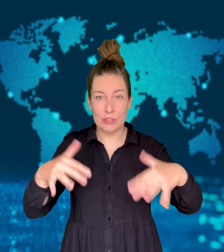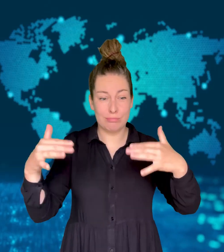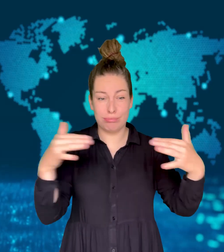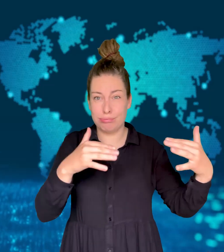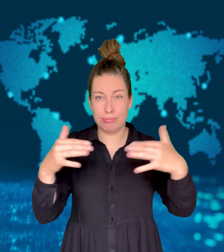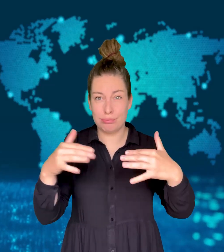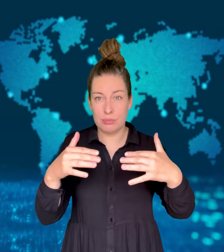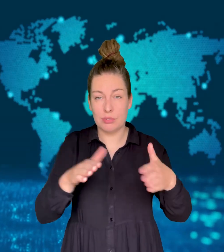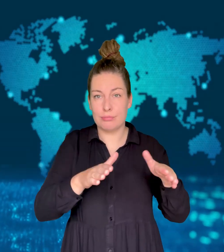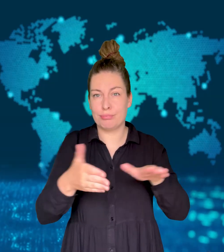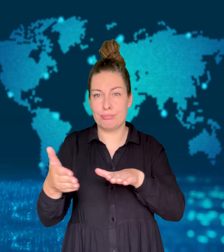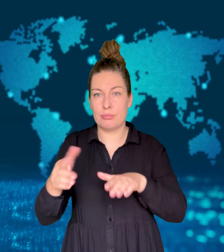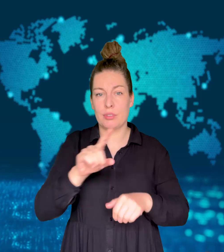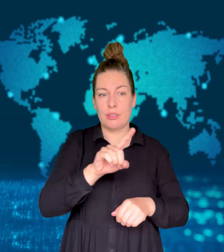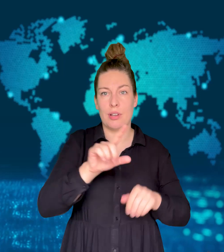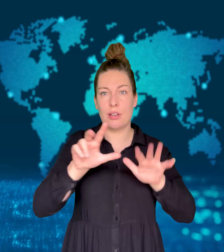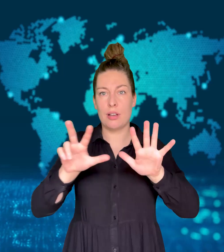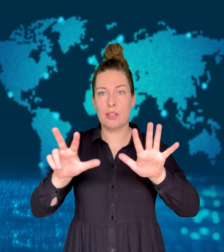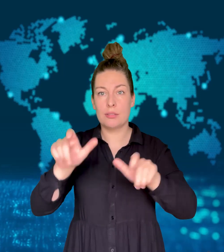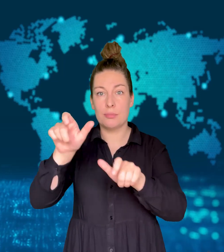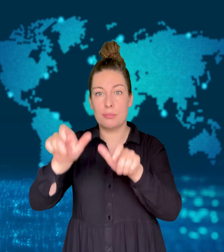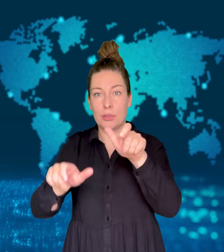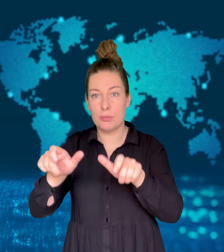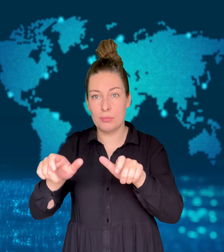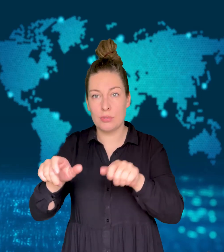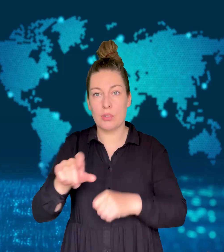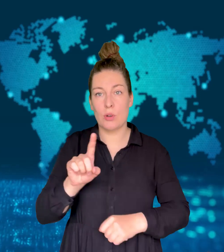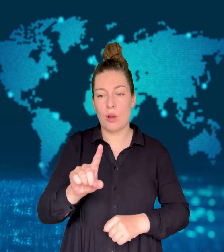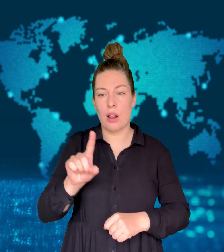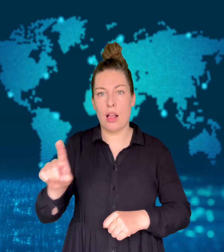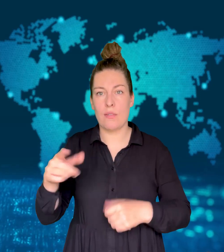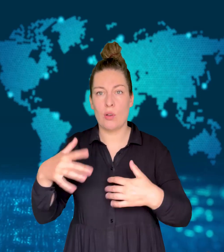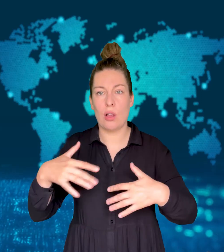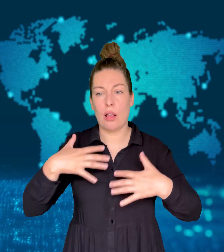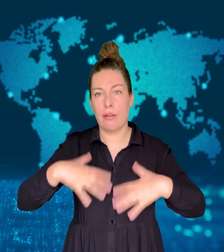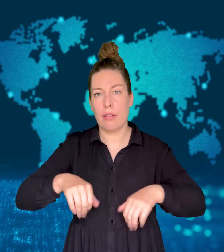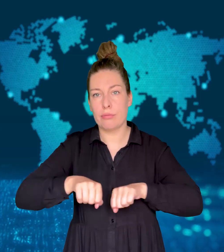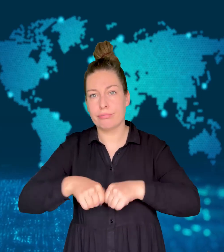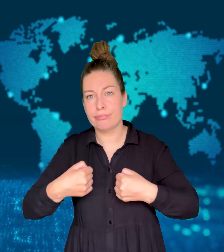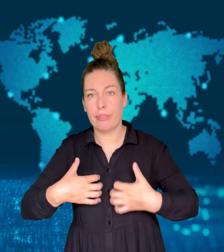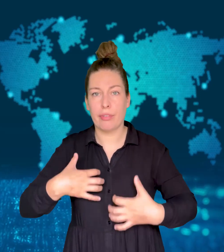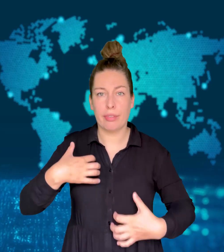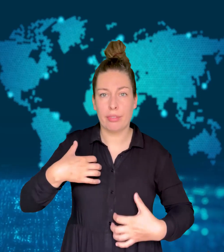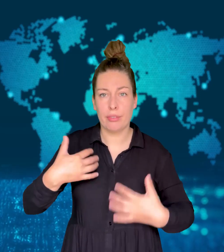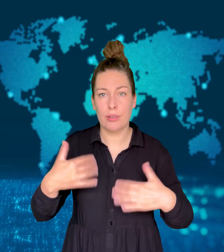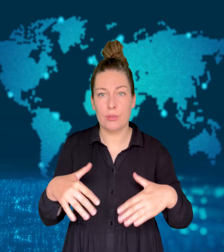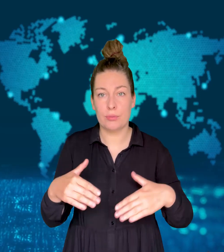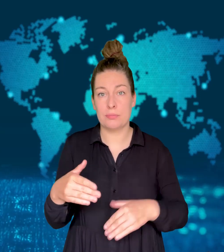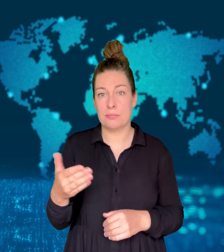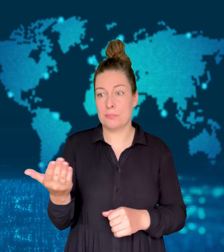in the jail and left 18 people dead and 11 injured.